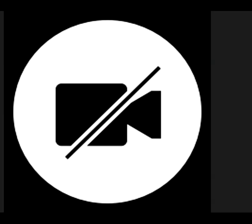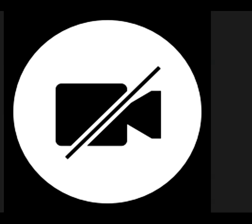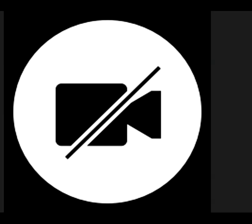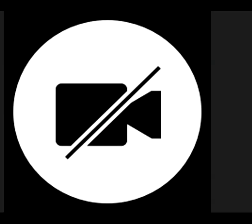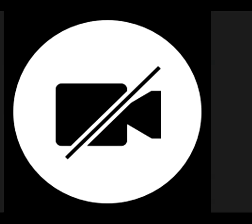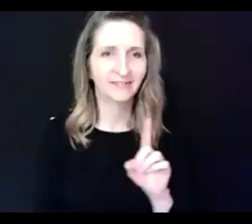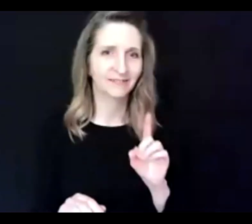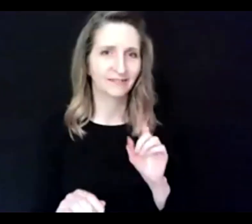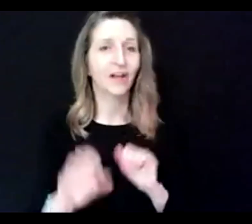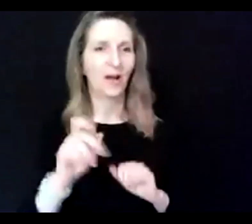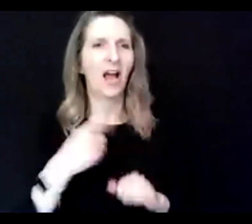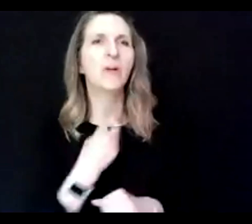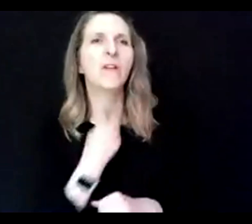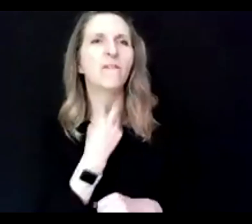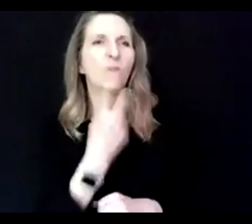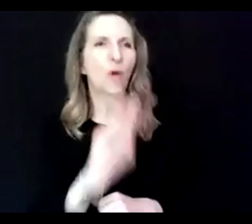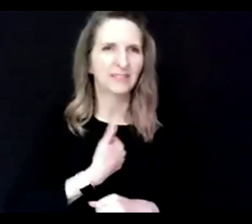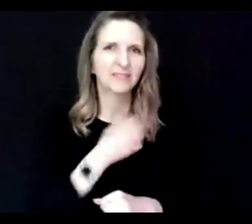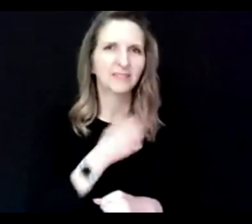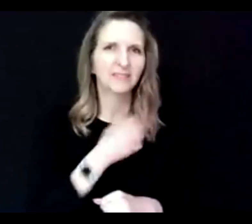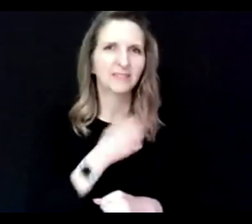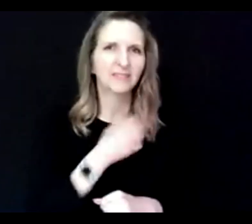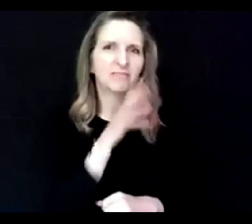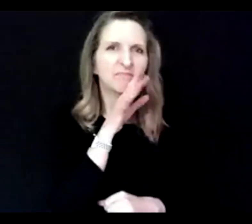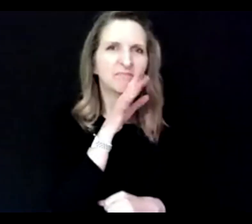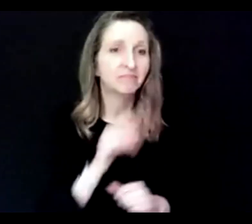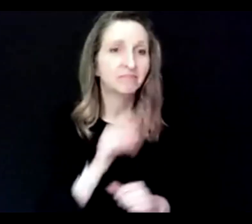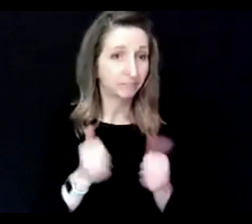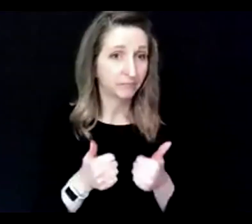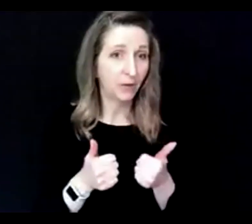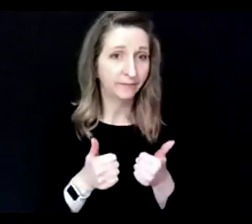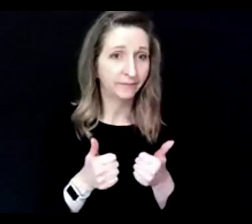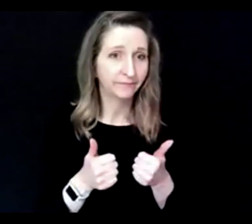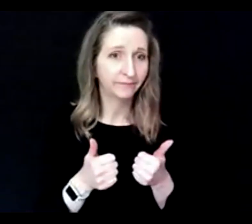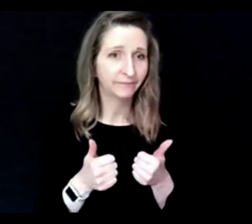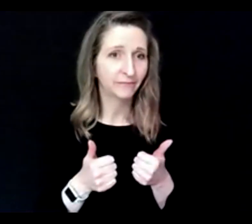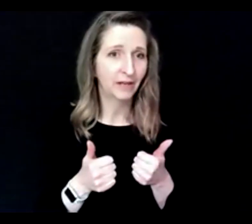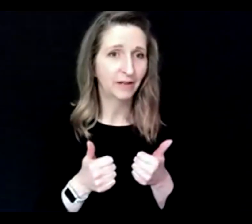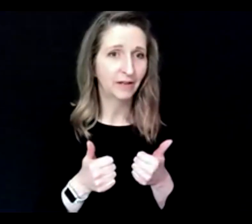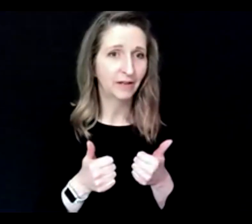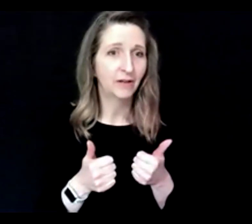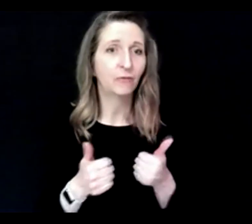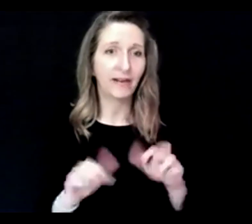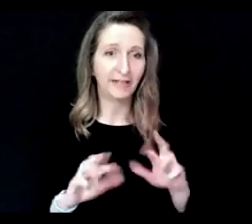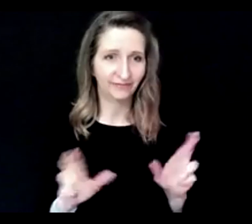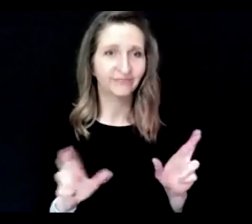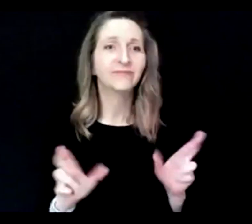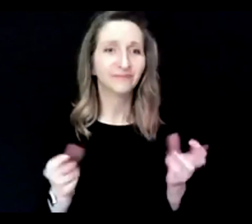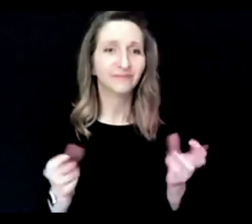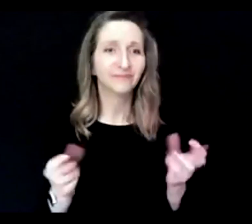Let me turn on my camera. Okay.